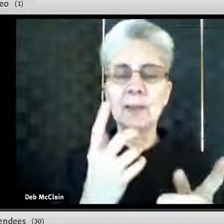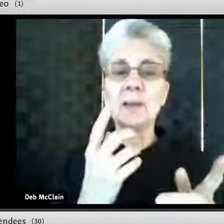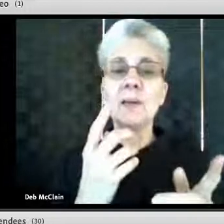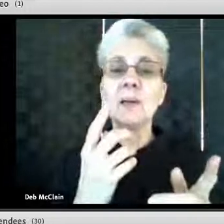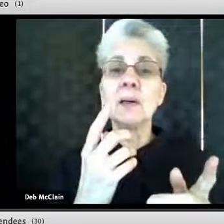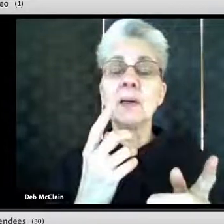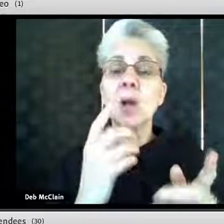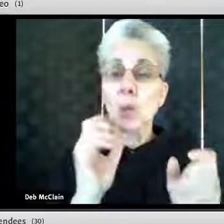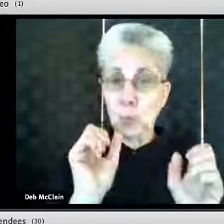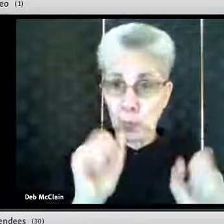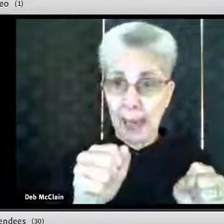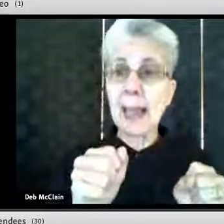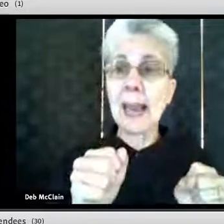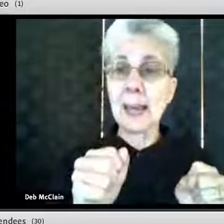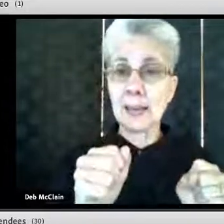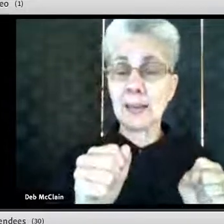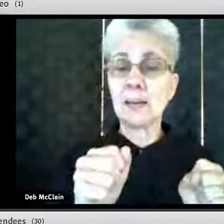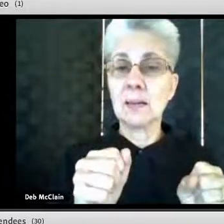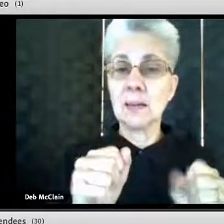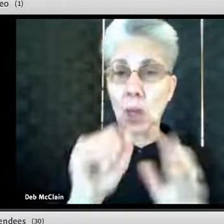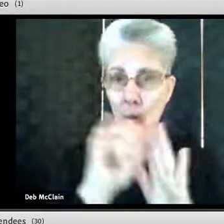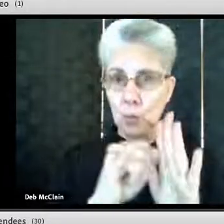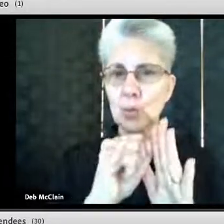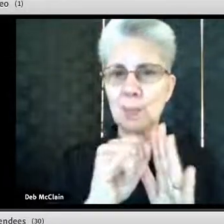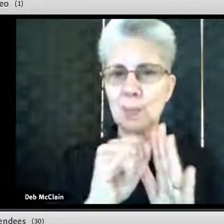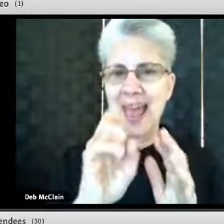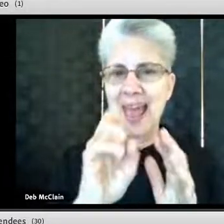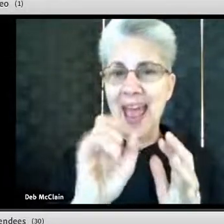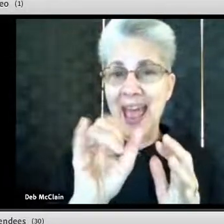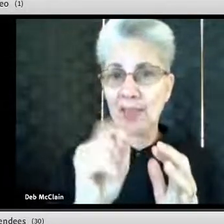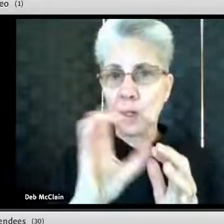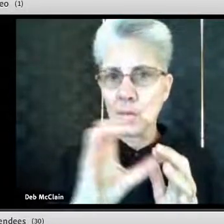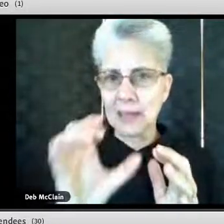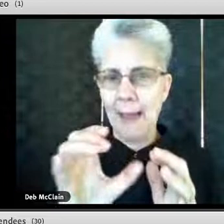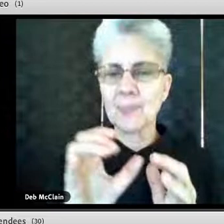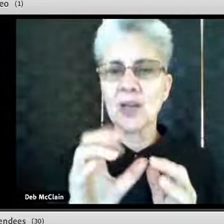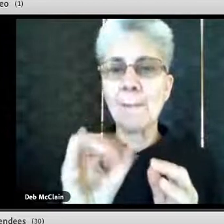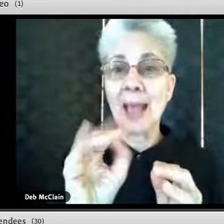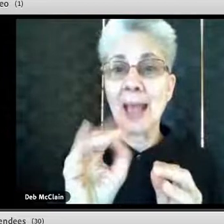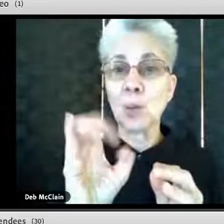You can go in YouTube and edit this closed captioning manually.